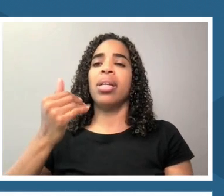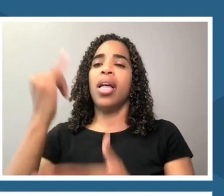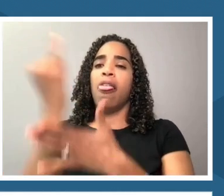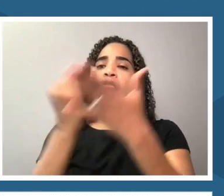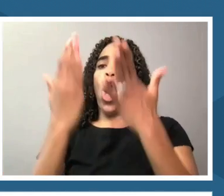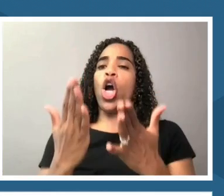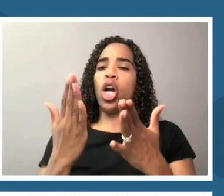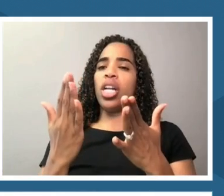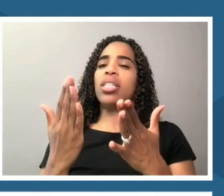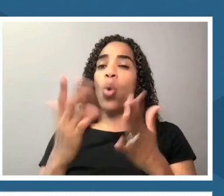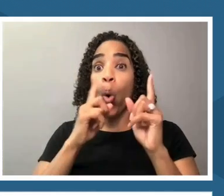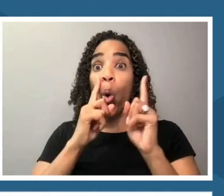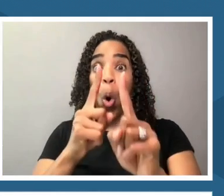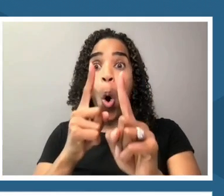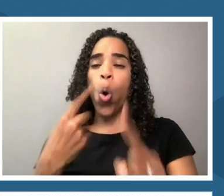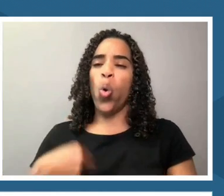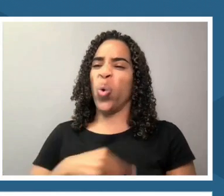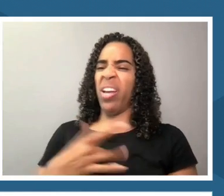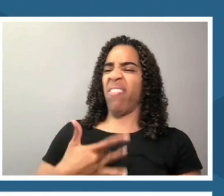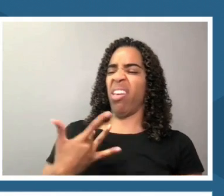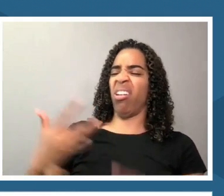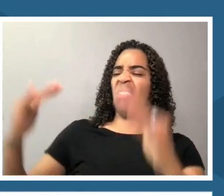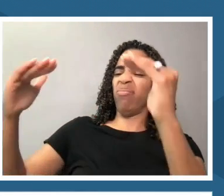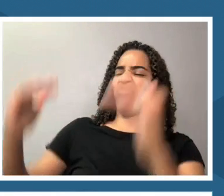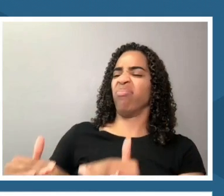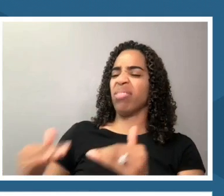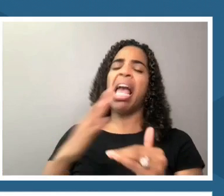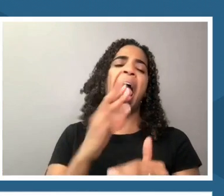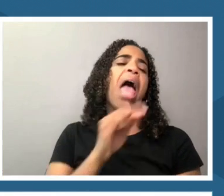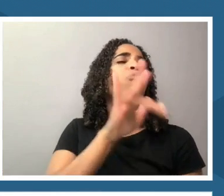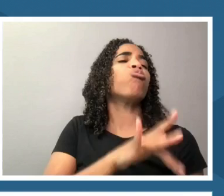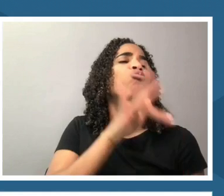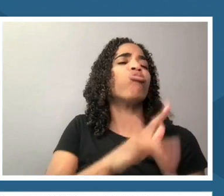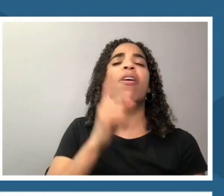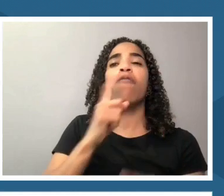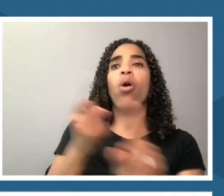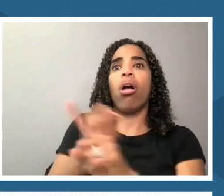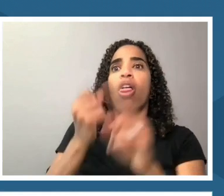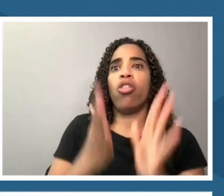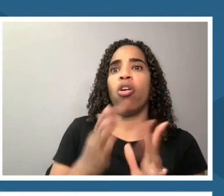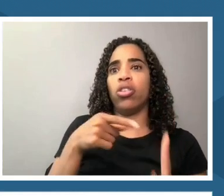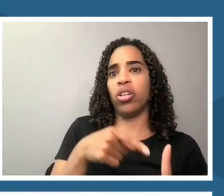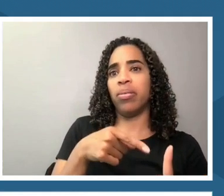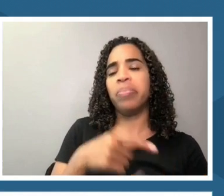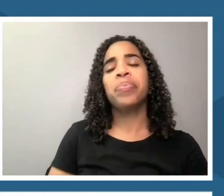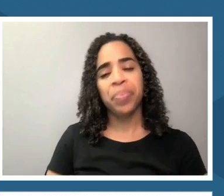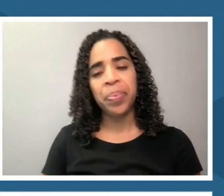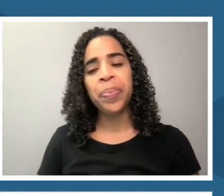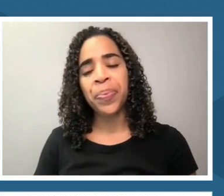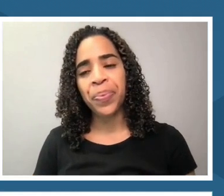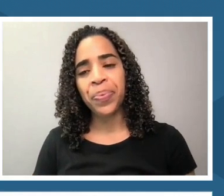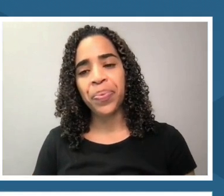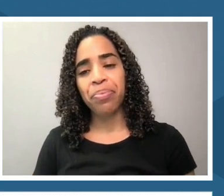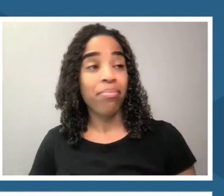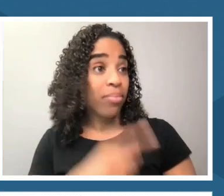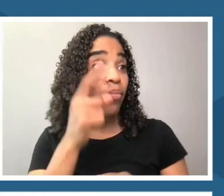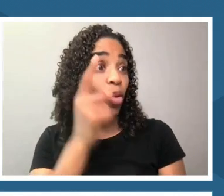guy and might end up empathizing with the assaulter instead which seems like is what happened